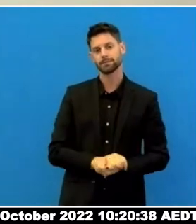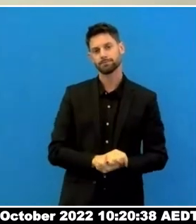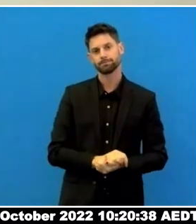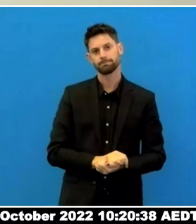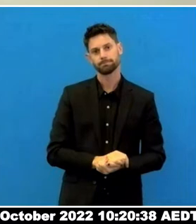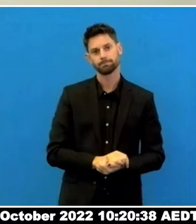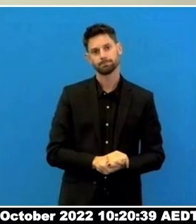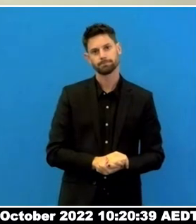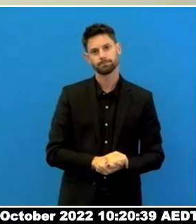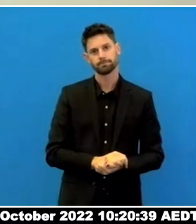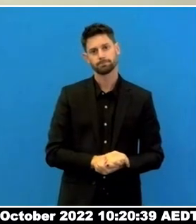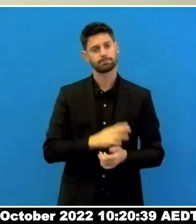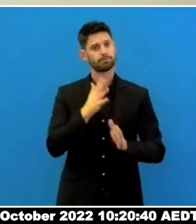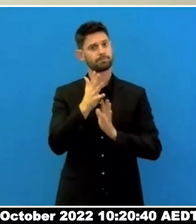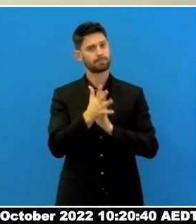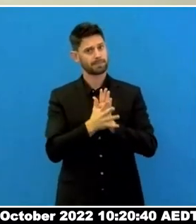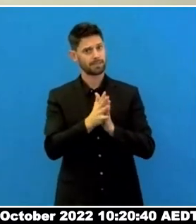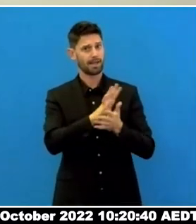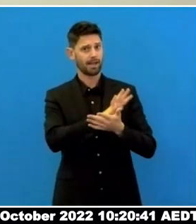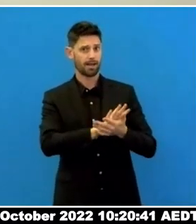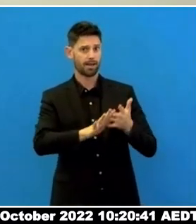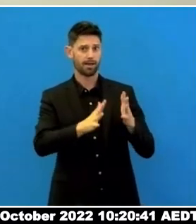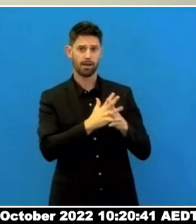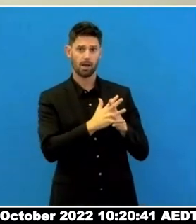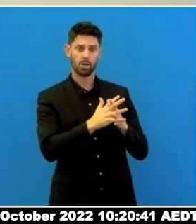and operational mechanisms procedures such as anti racist recruitment